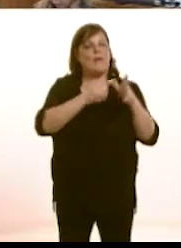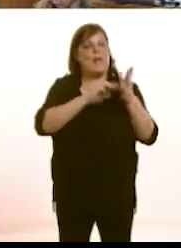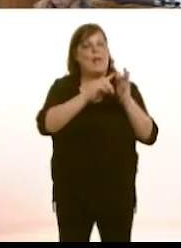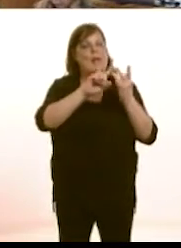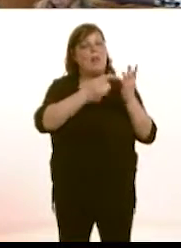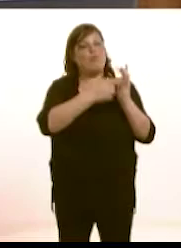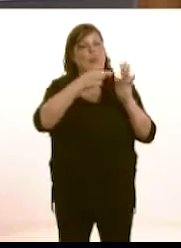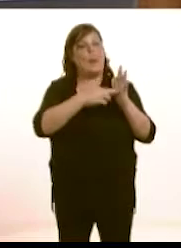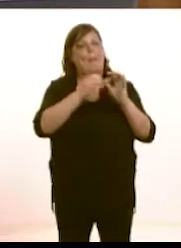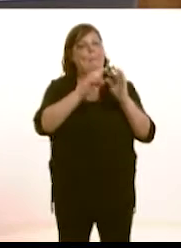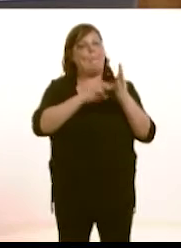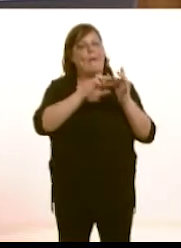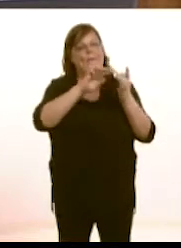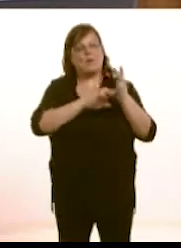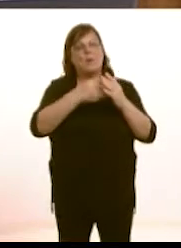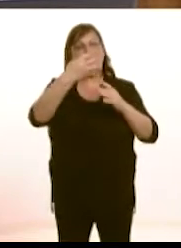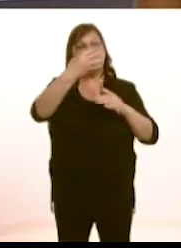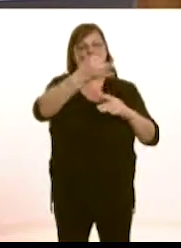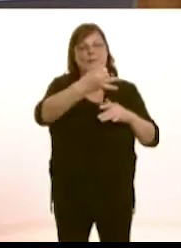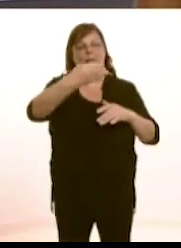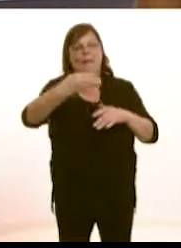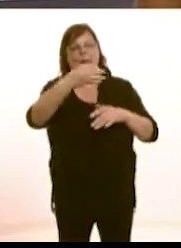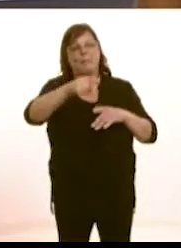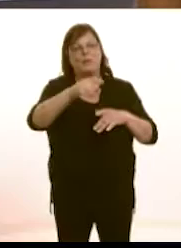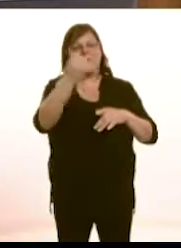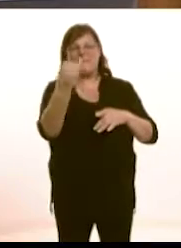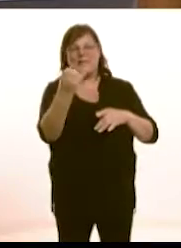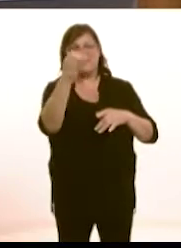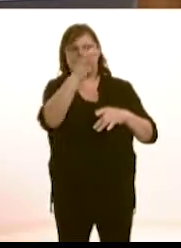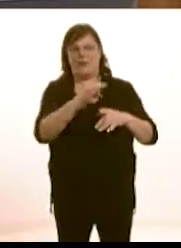area was 79.6 per cent in Augustóabove the national averageóand performance in this